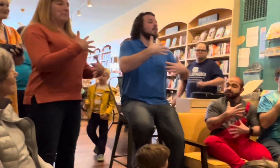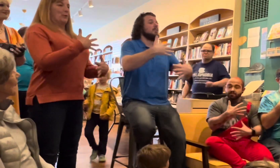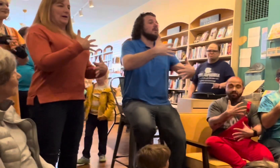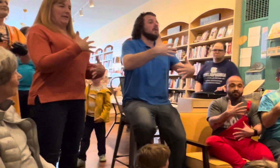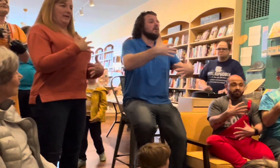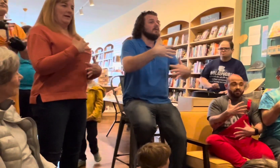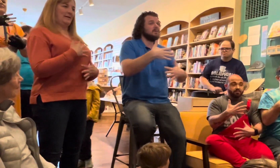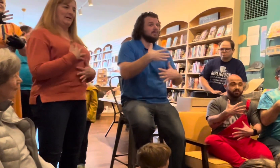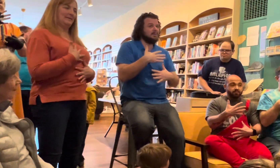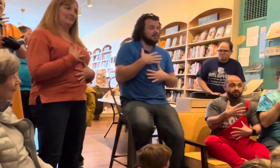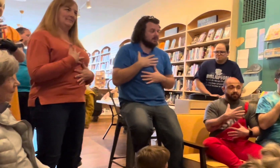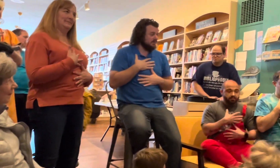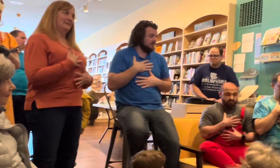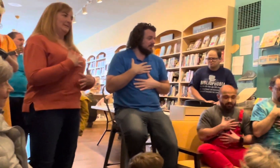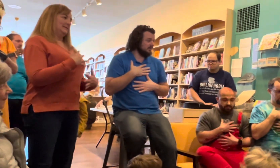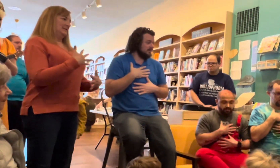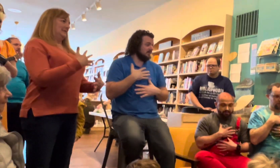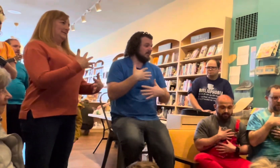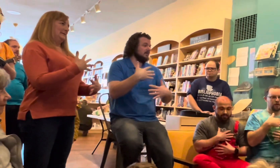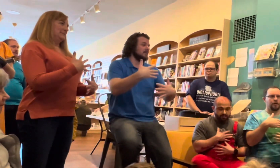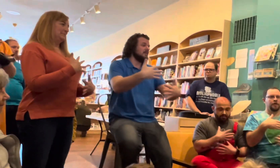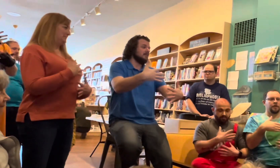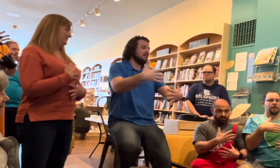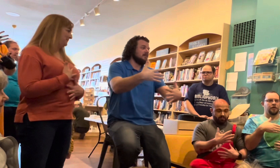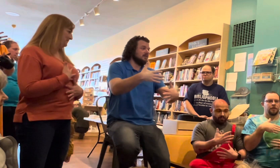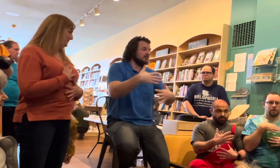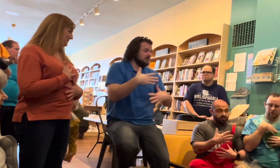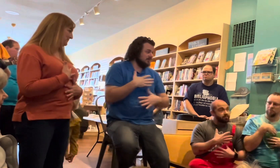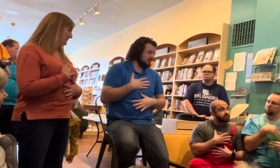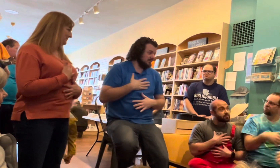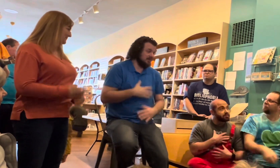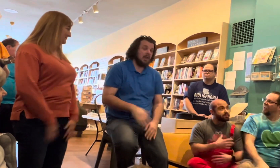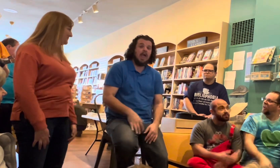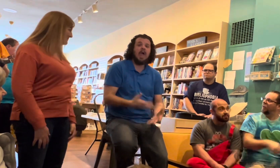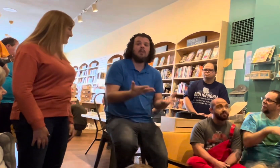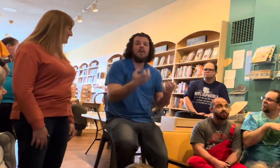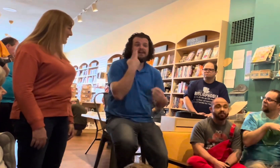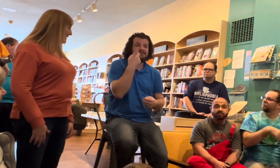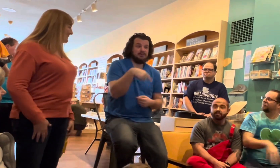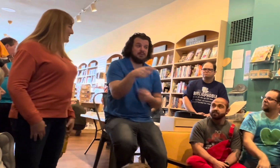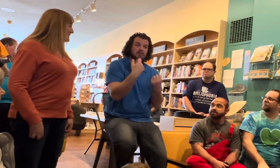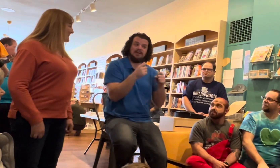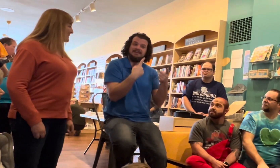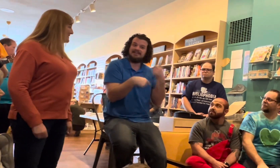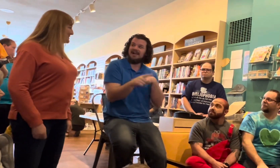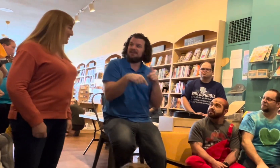And "breathe."